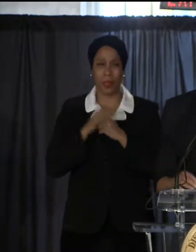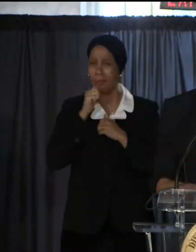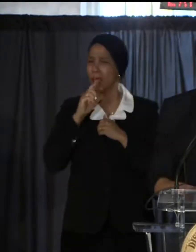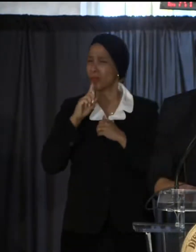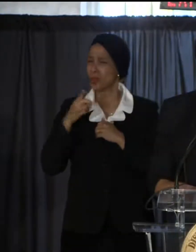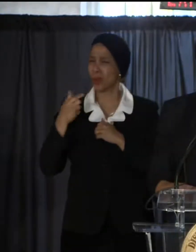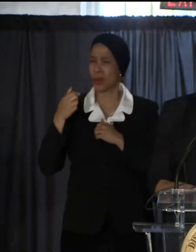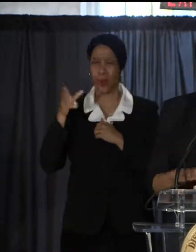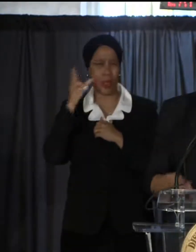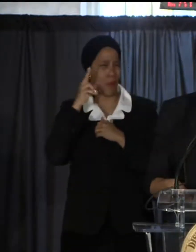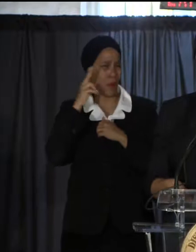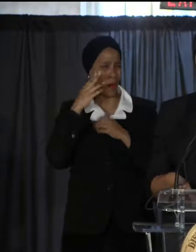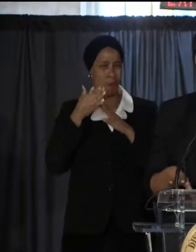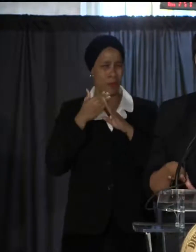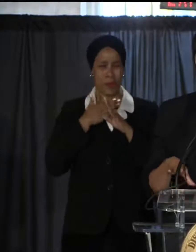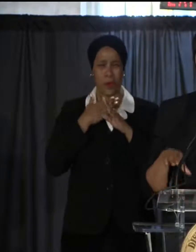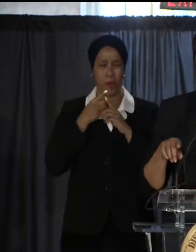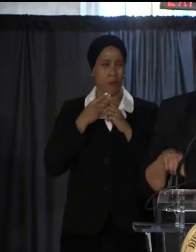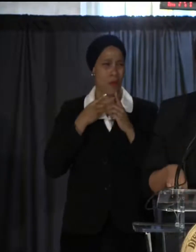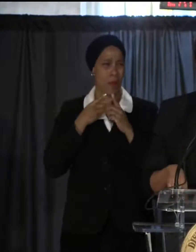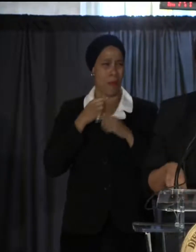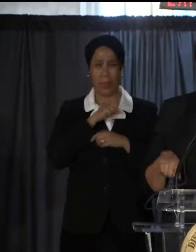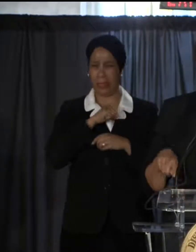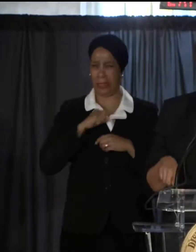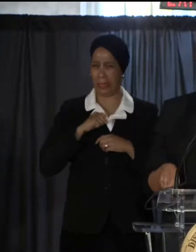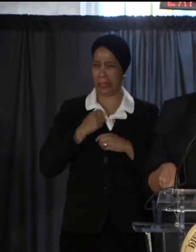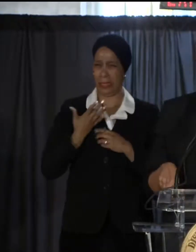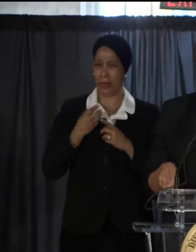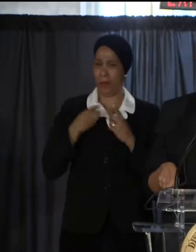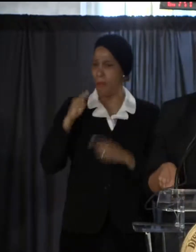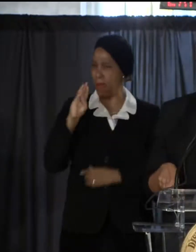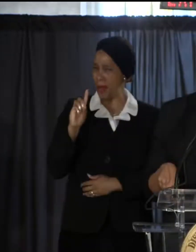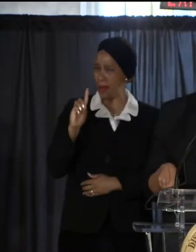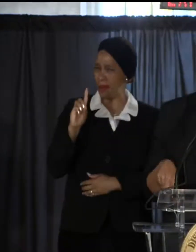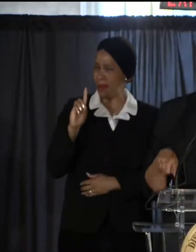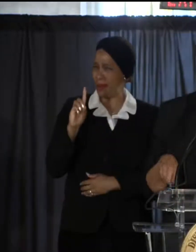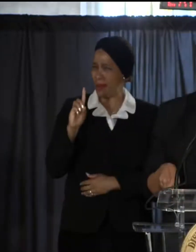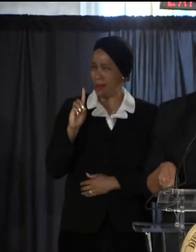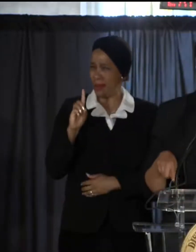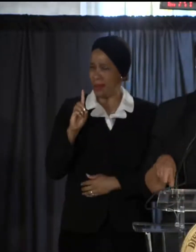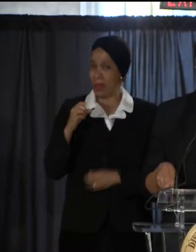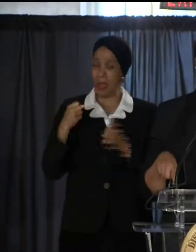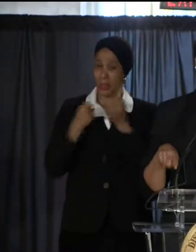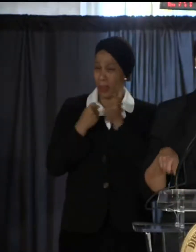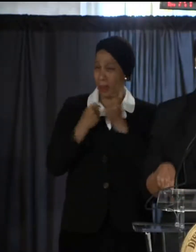HEARD THIS BEFORE FROM A SENATOR FROM MARYLAND, SUPPORT FOR D.C.